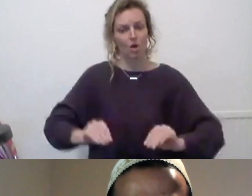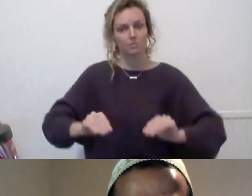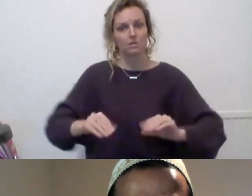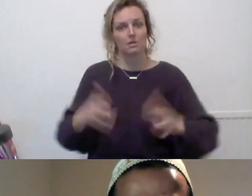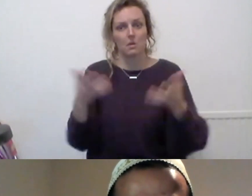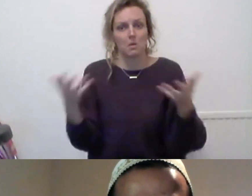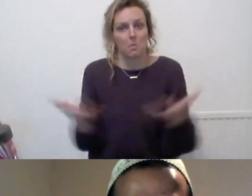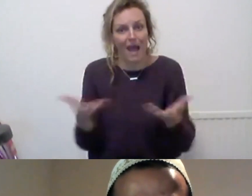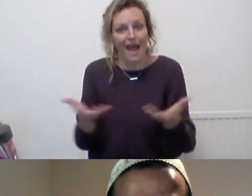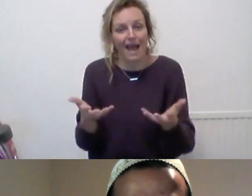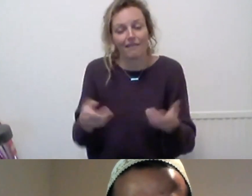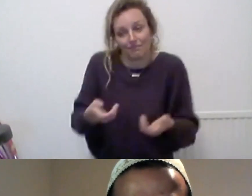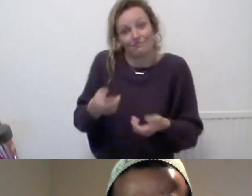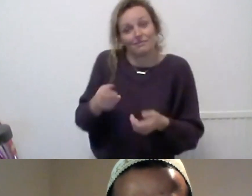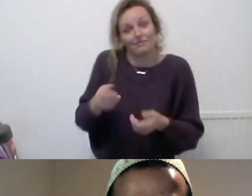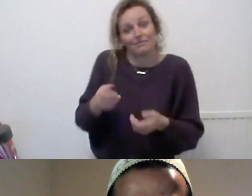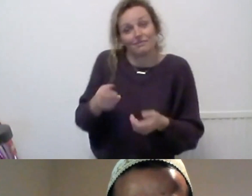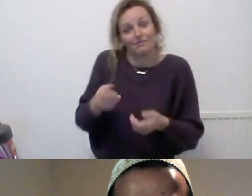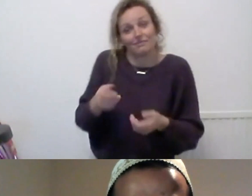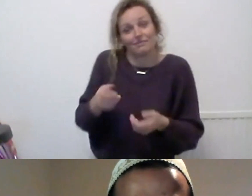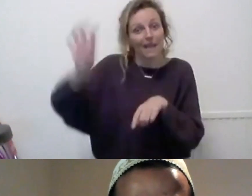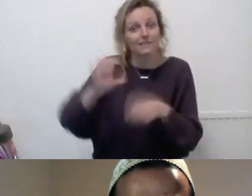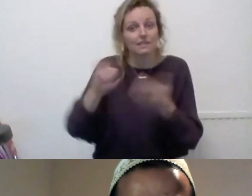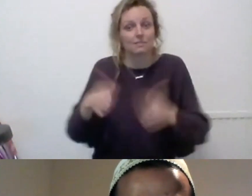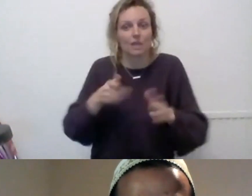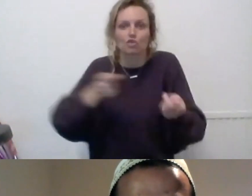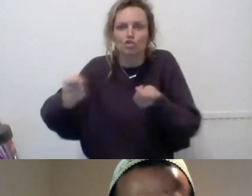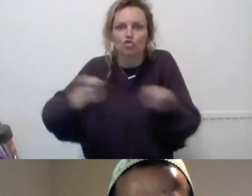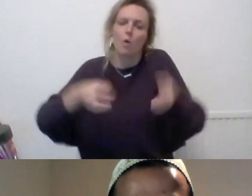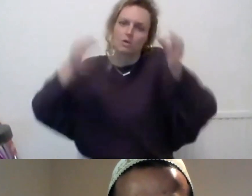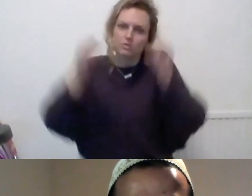just need to carry on, you know, however tired we are of it with this social distancing thing.